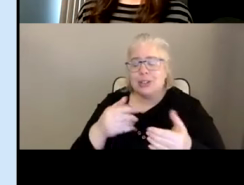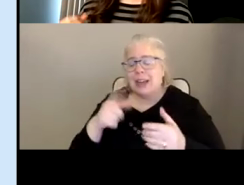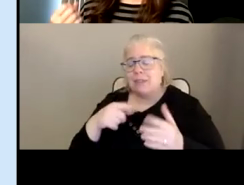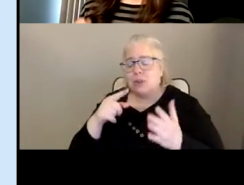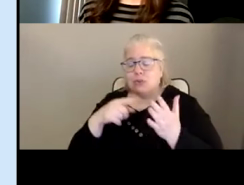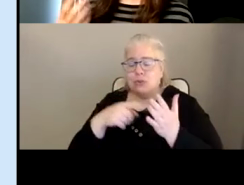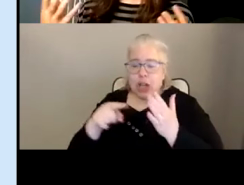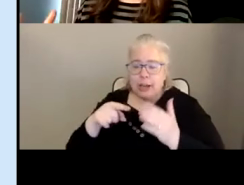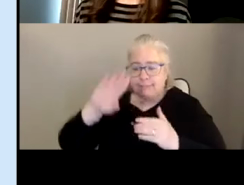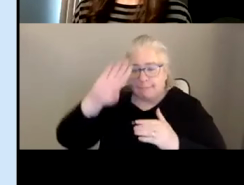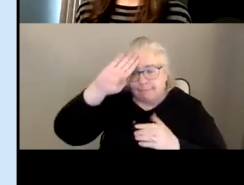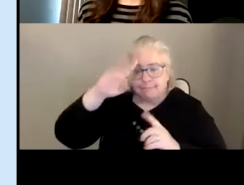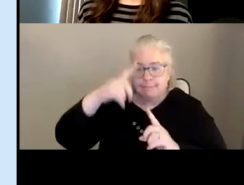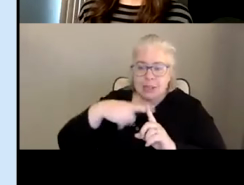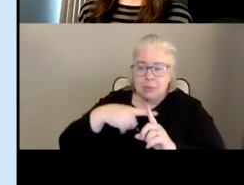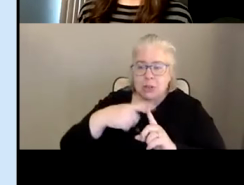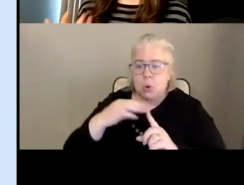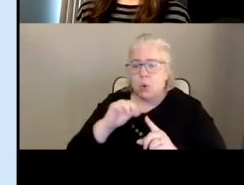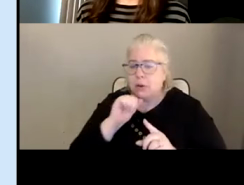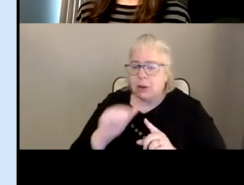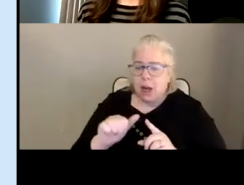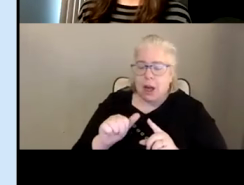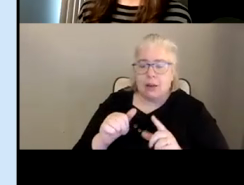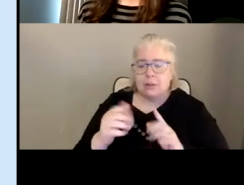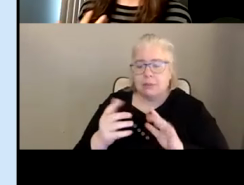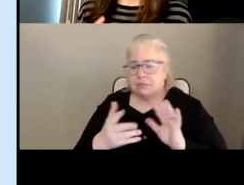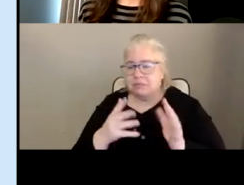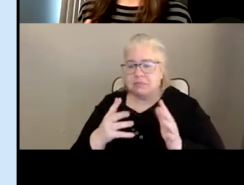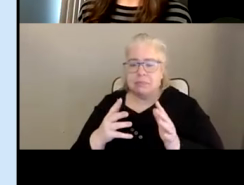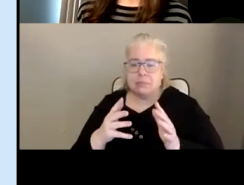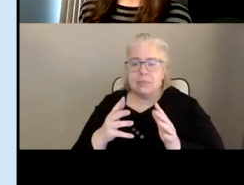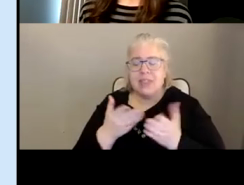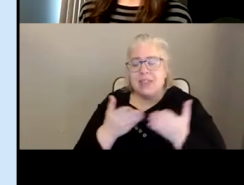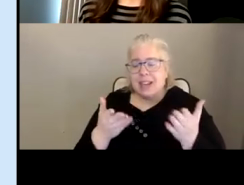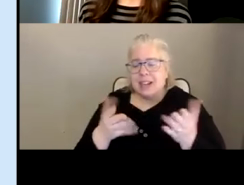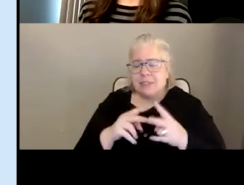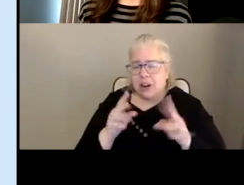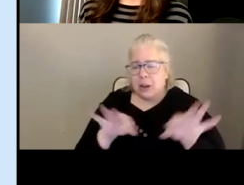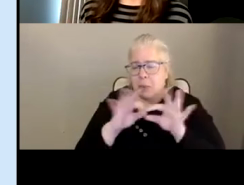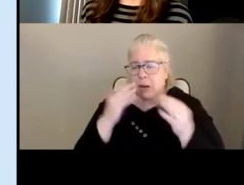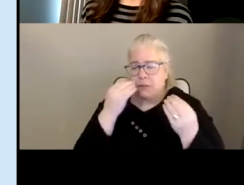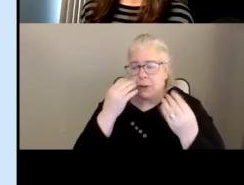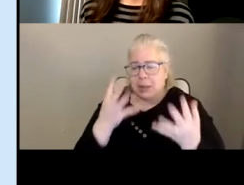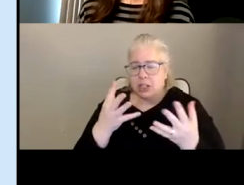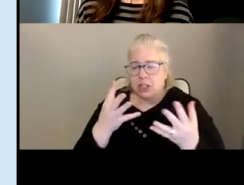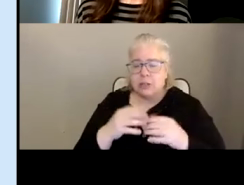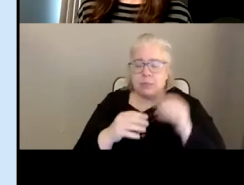Whether you were going to be closed for that day or not, things like that, that might be critical in terms of timing to communicate.